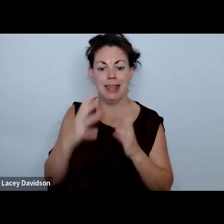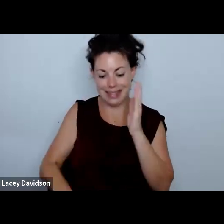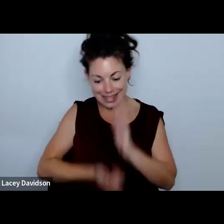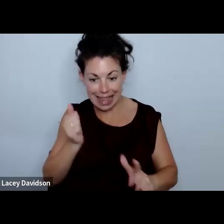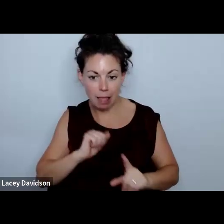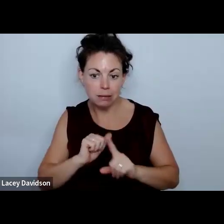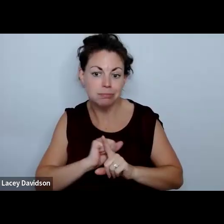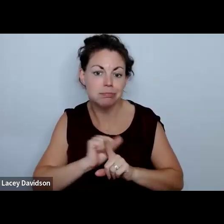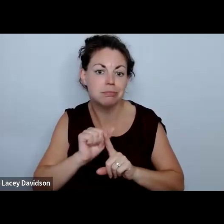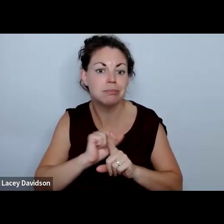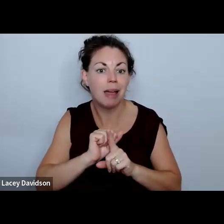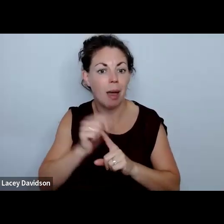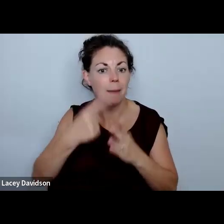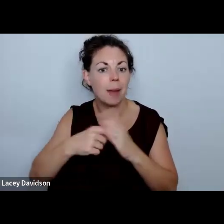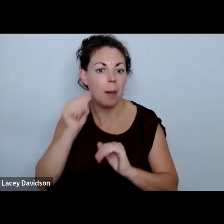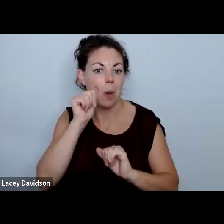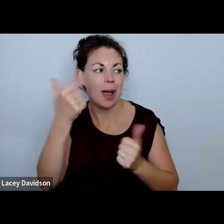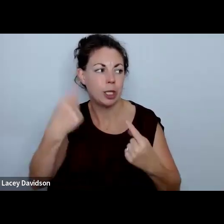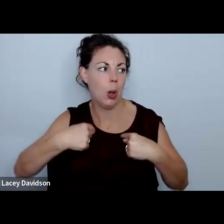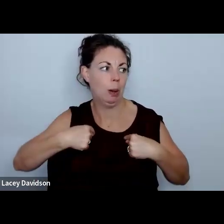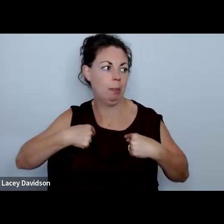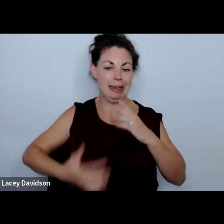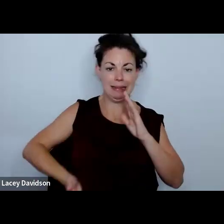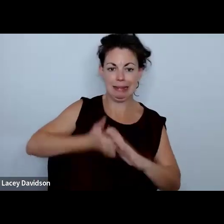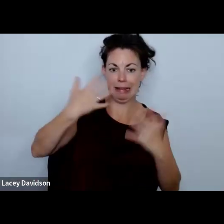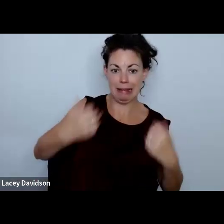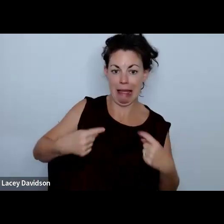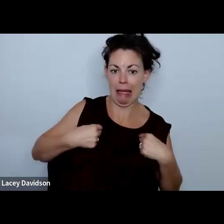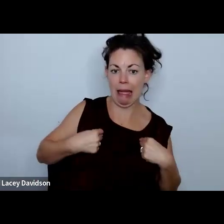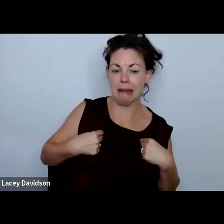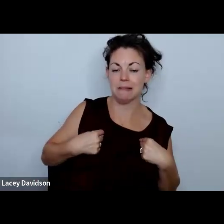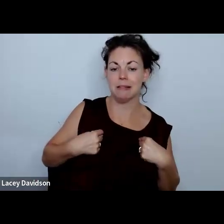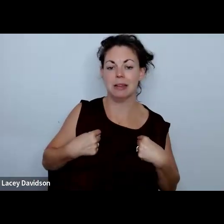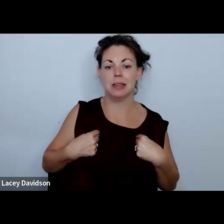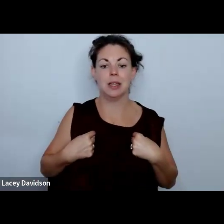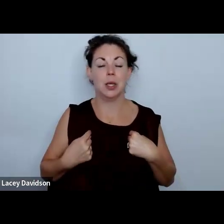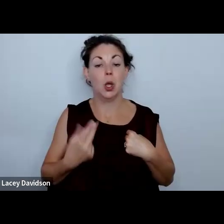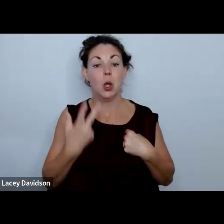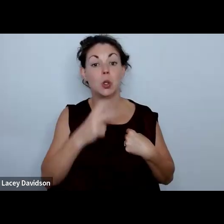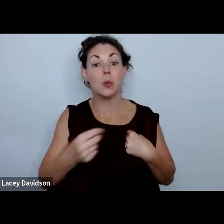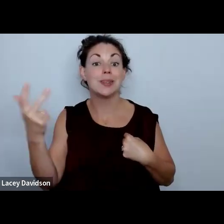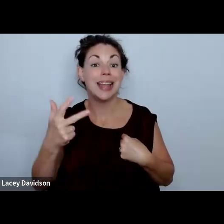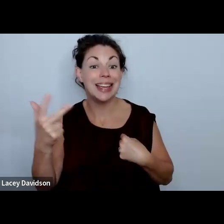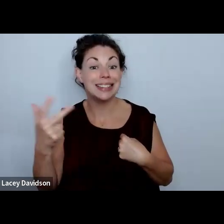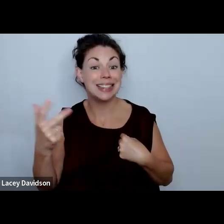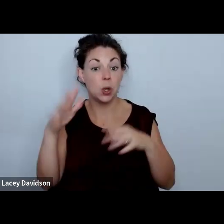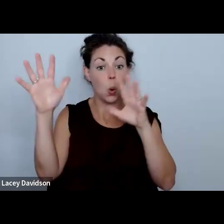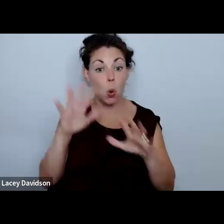policy manager focusing on tech, and I joined the following January. I'll end my talk by telling you